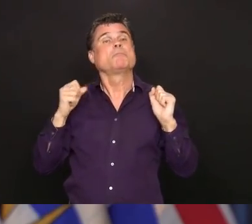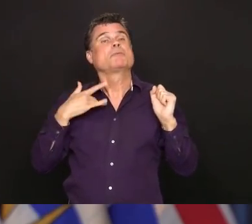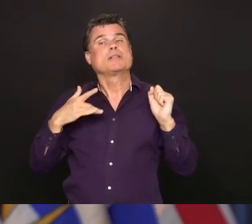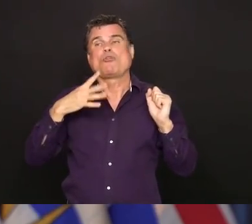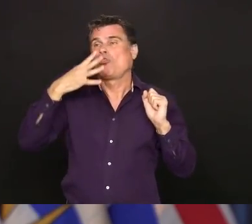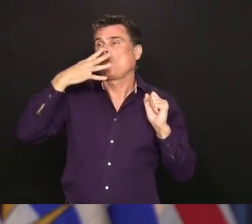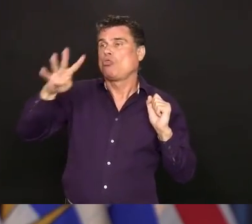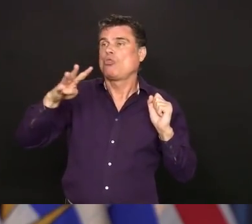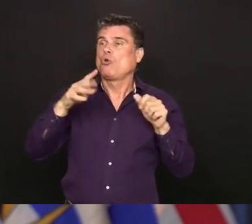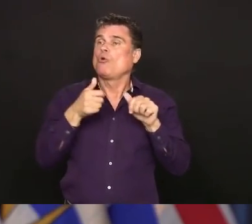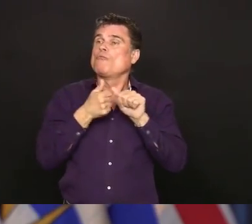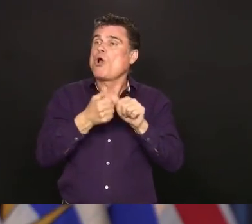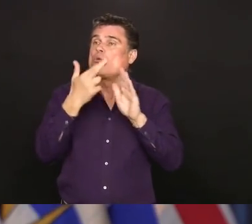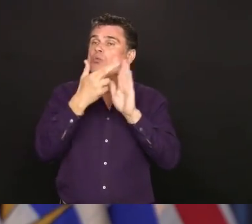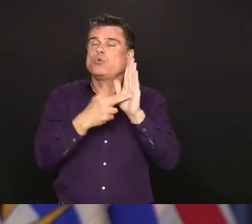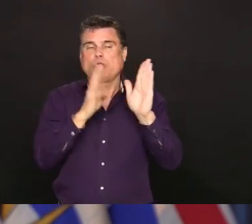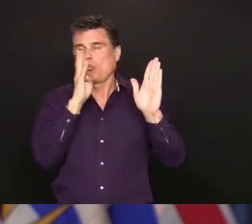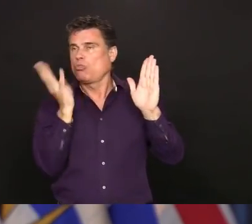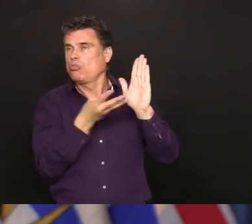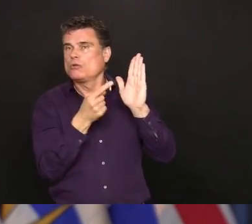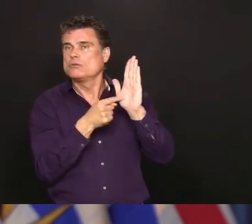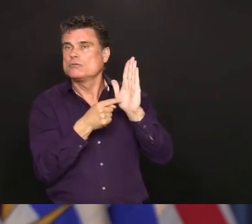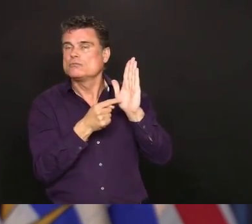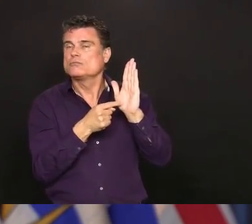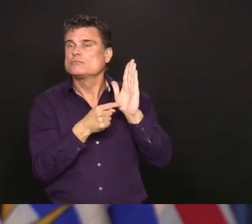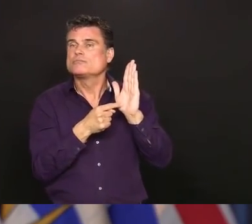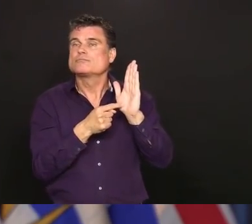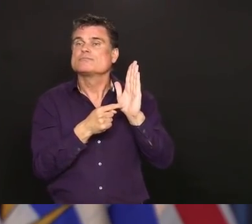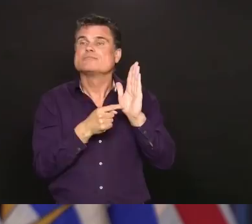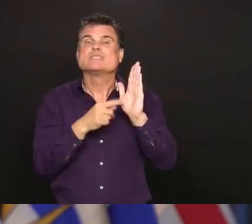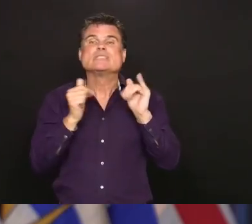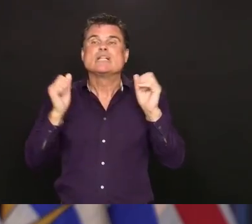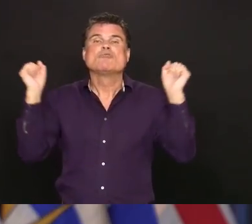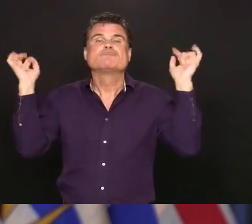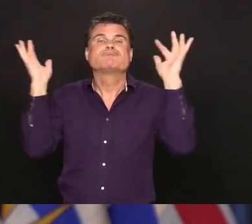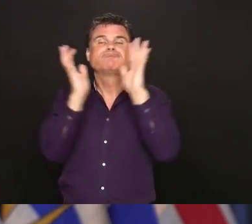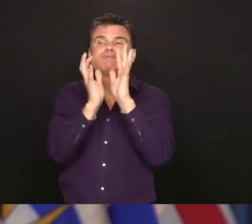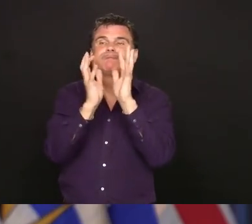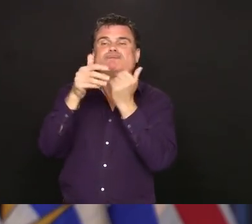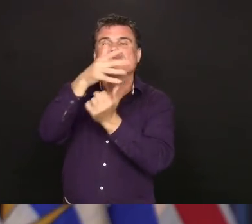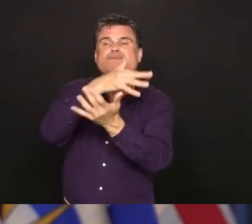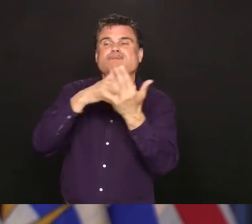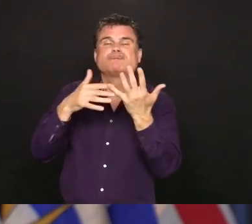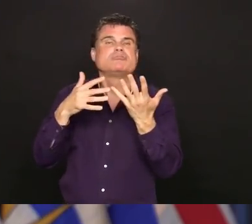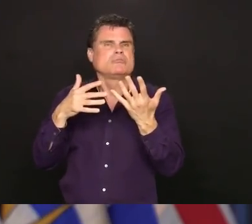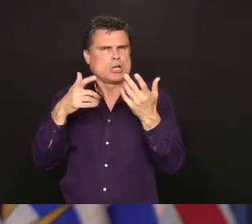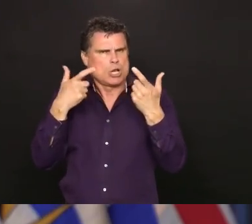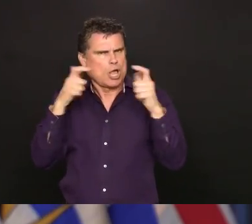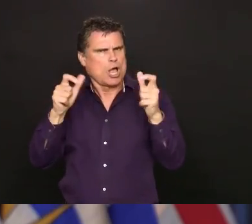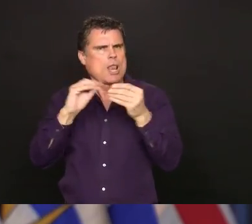I do believe and I've said this repeatedly, how important it is for us to have access to outdoor